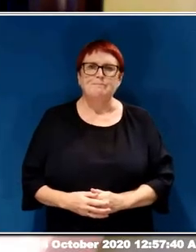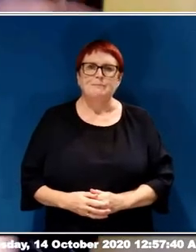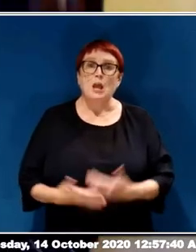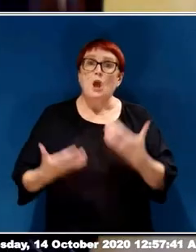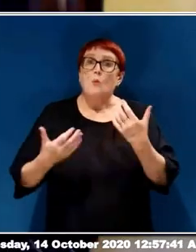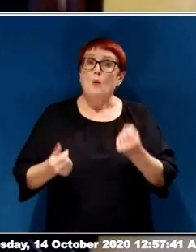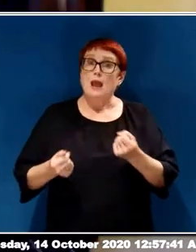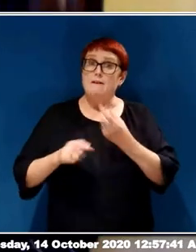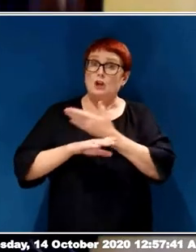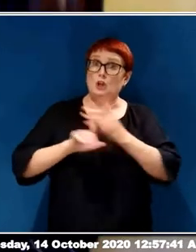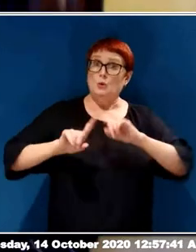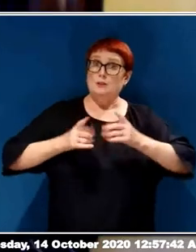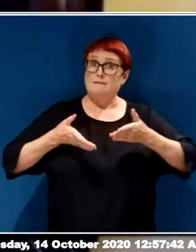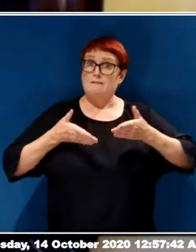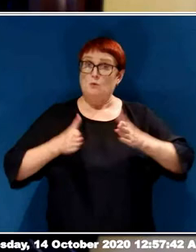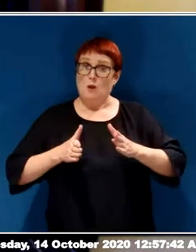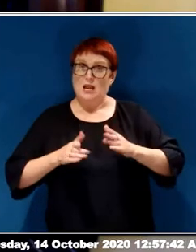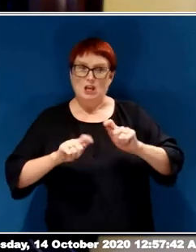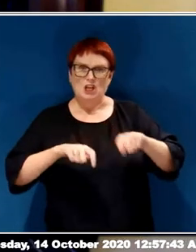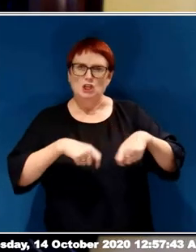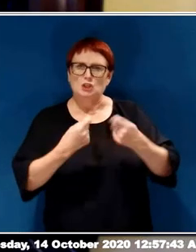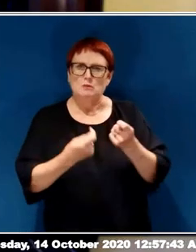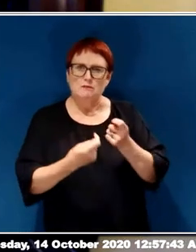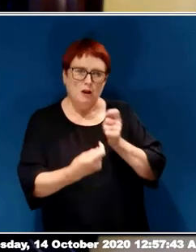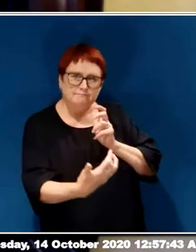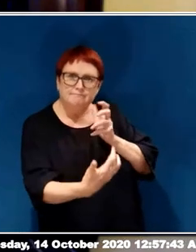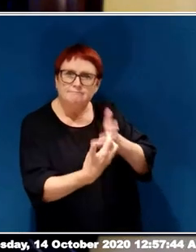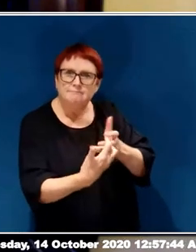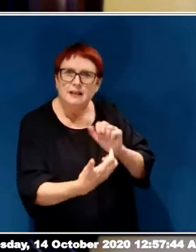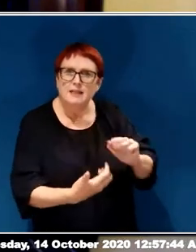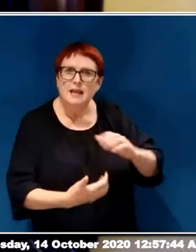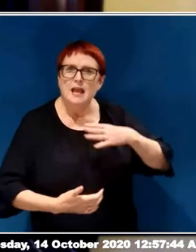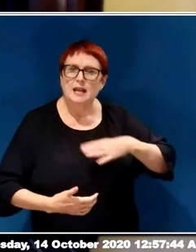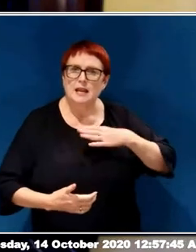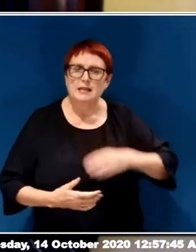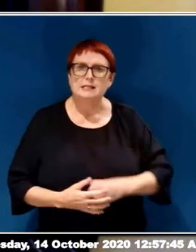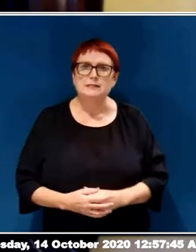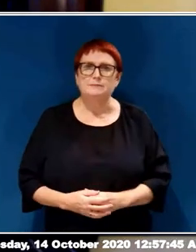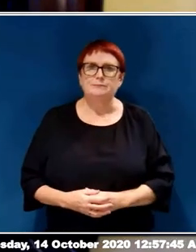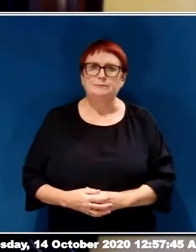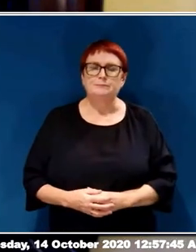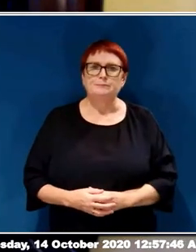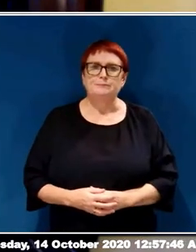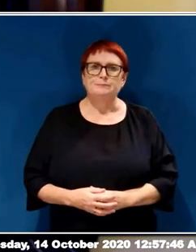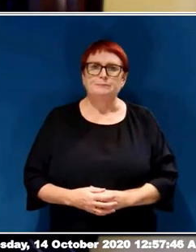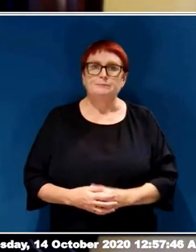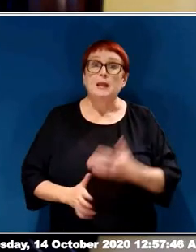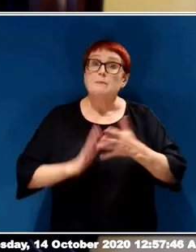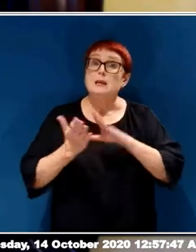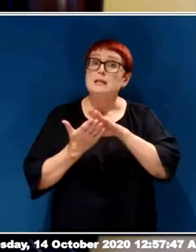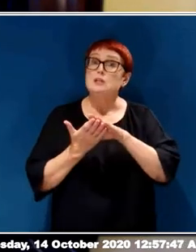comprehensive model so that students are routinely monitored for their progress,